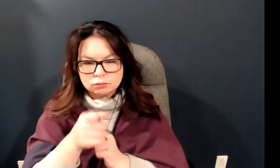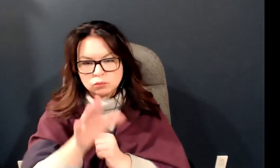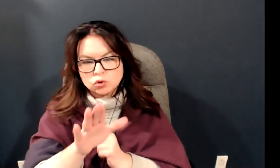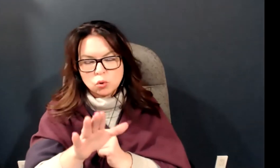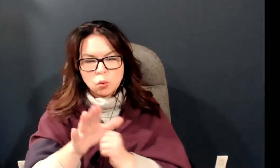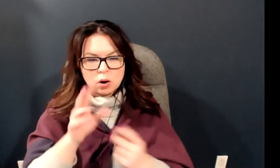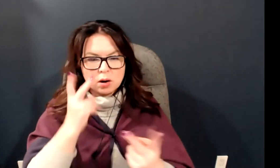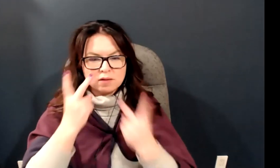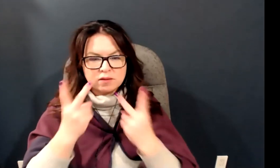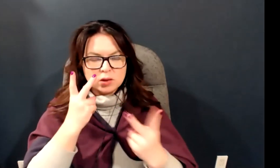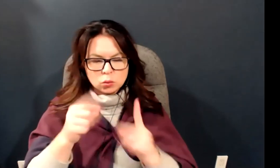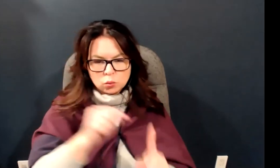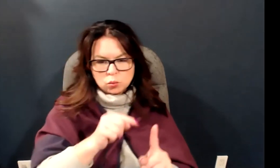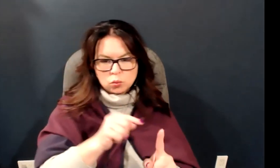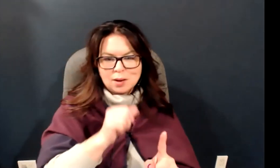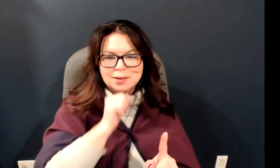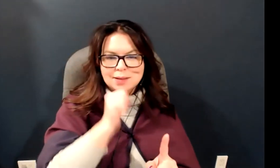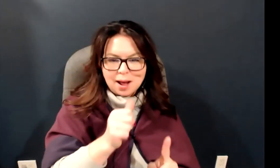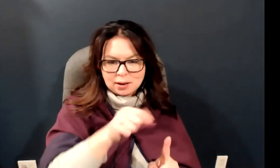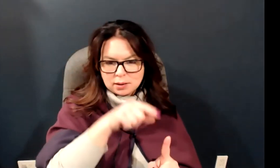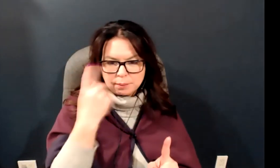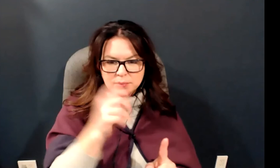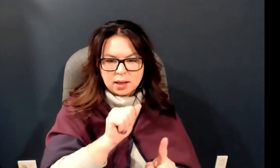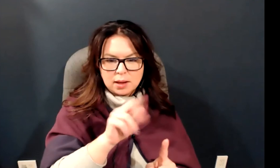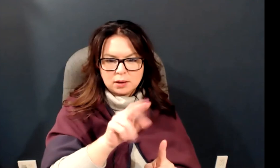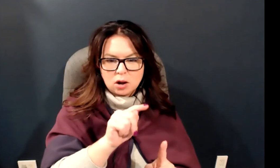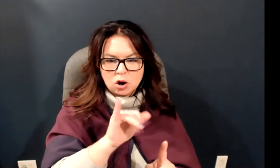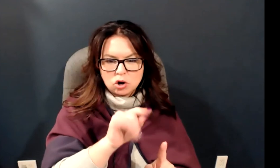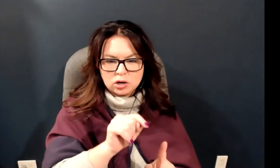is from Matt Roan, who asked the, he says, "The NAACP sponsored the exhibition, can you